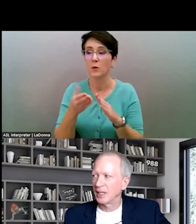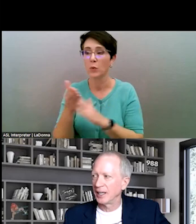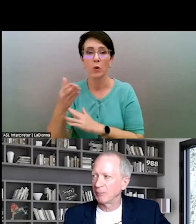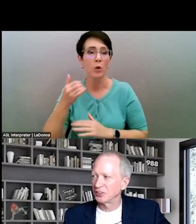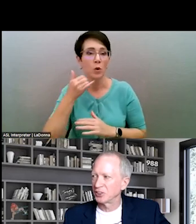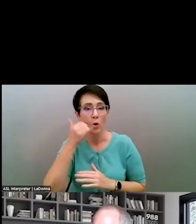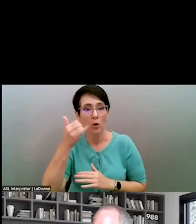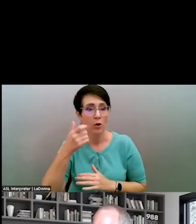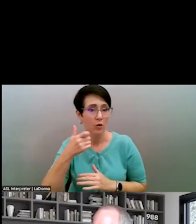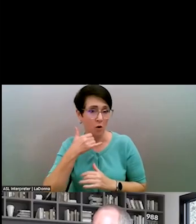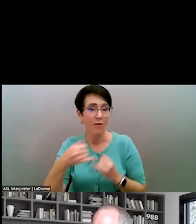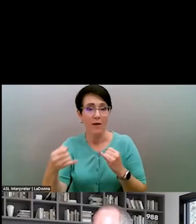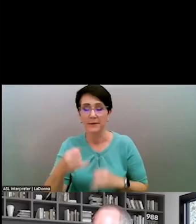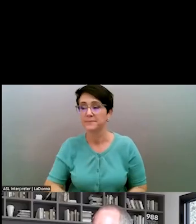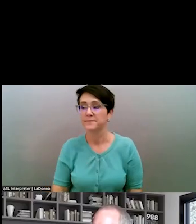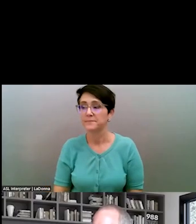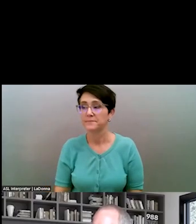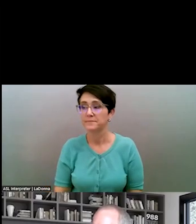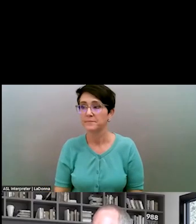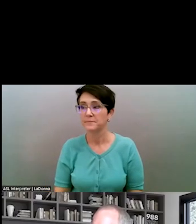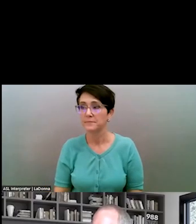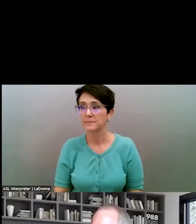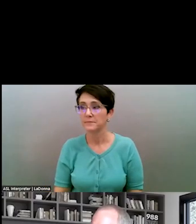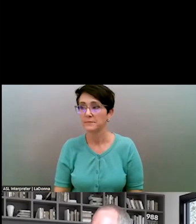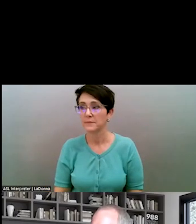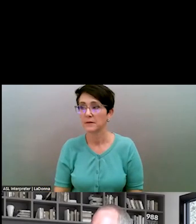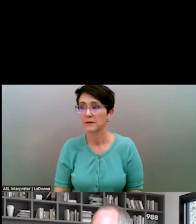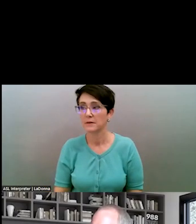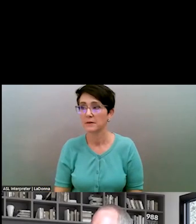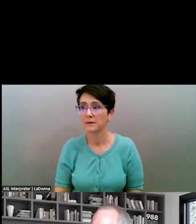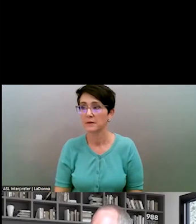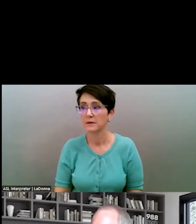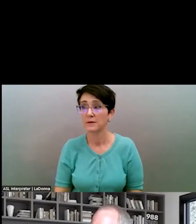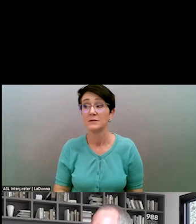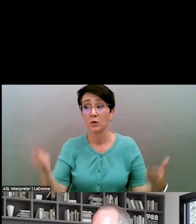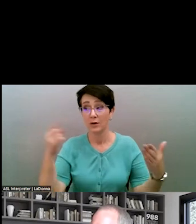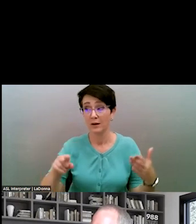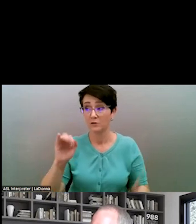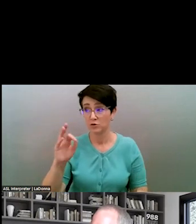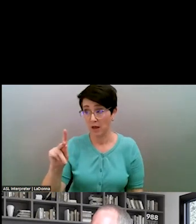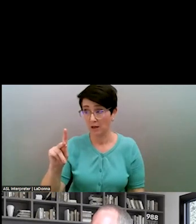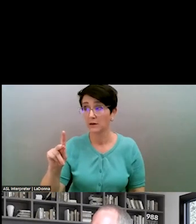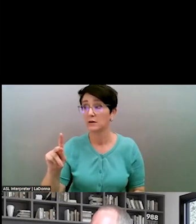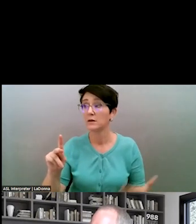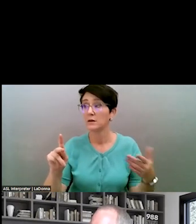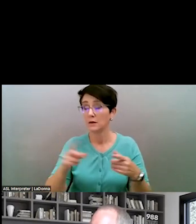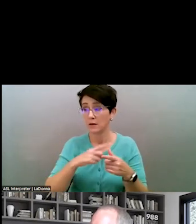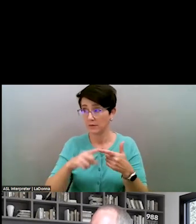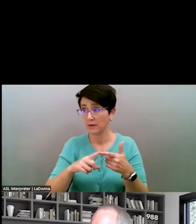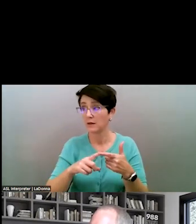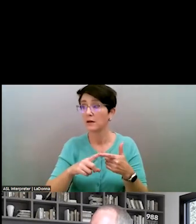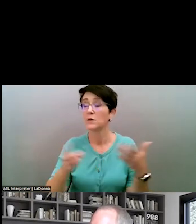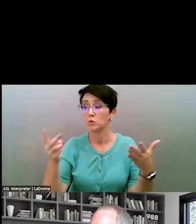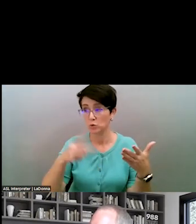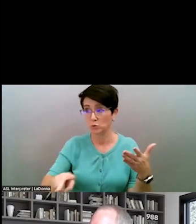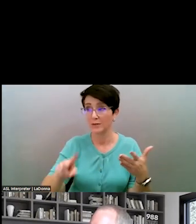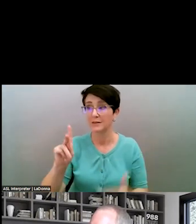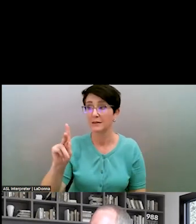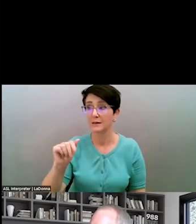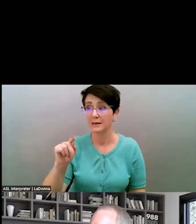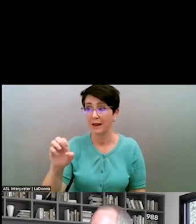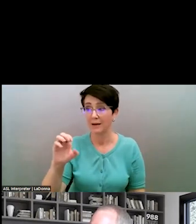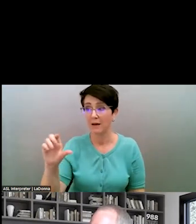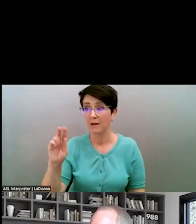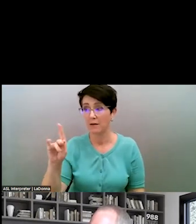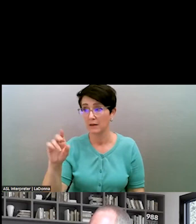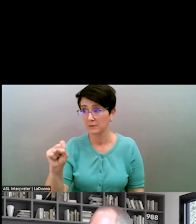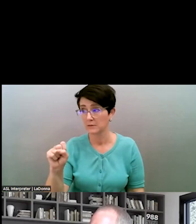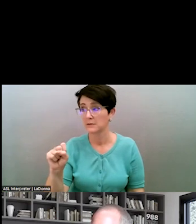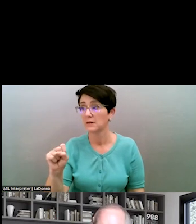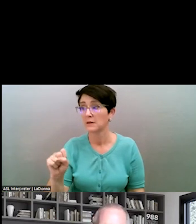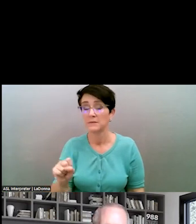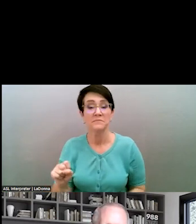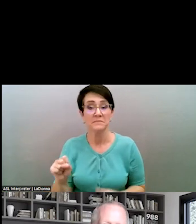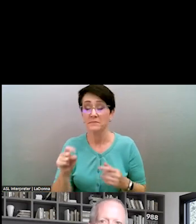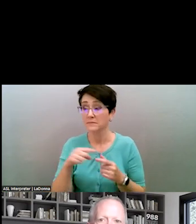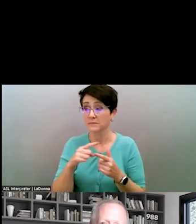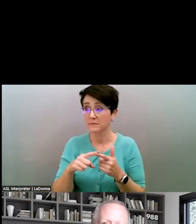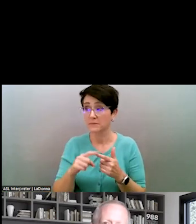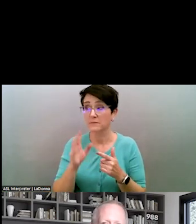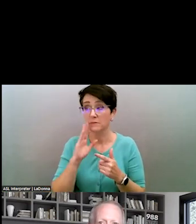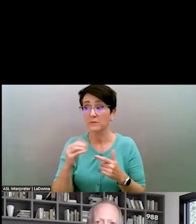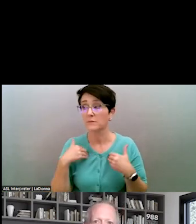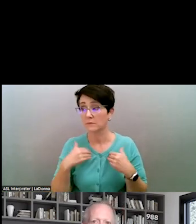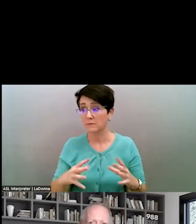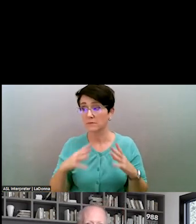GOING TO SKIP, FORWARD. TO THE PIPELINE. WE WILL TAKE OCTOBER 5th OFF, WEEK OF YOM